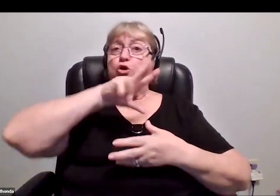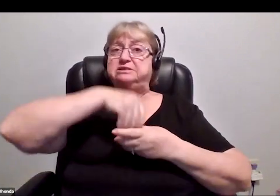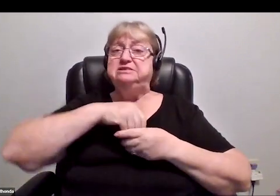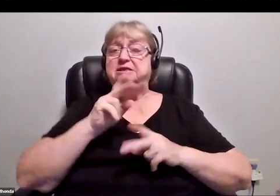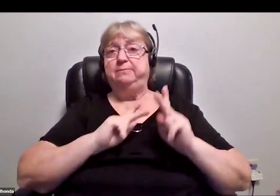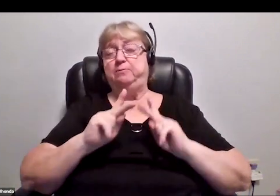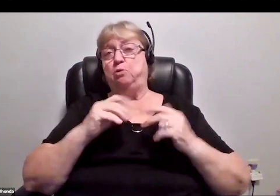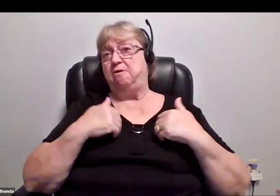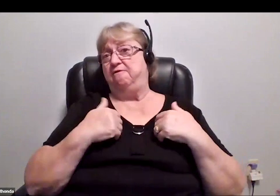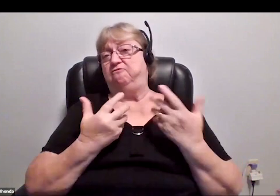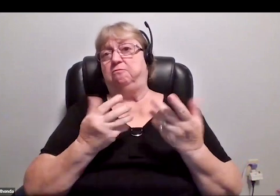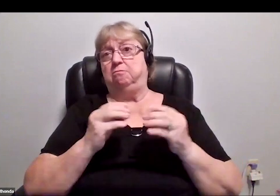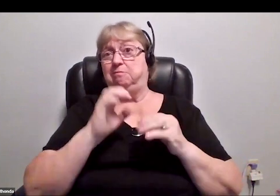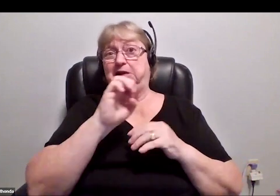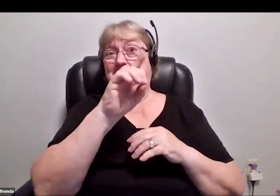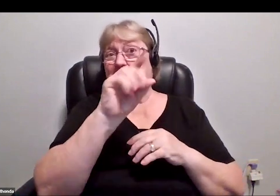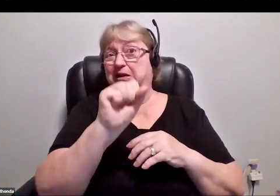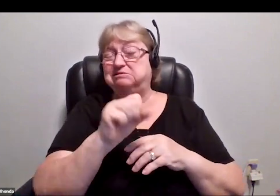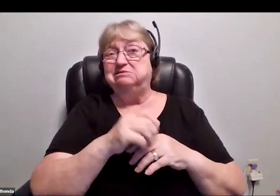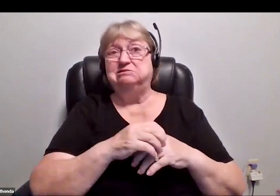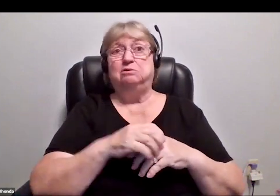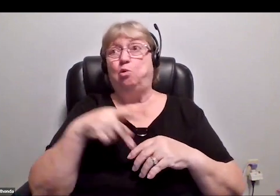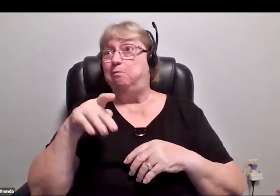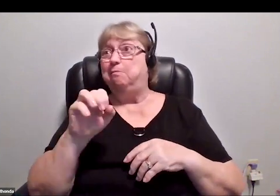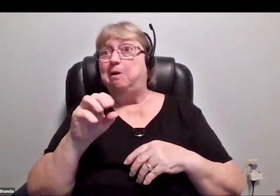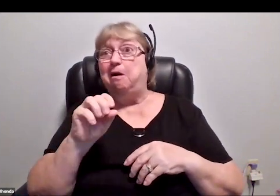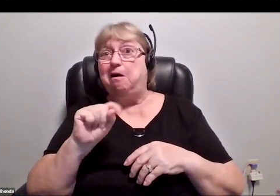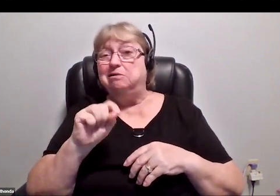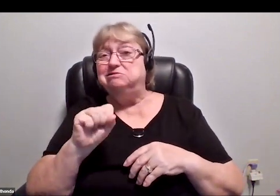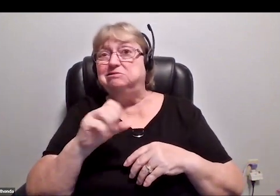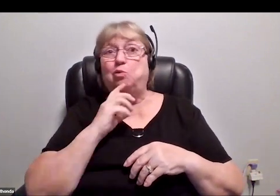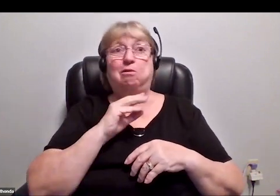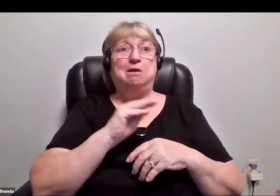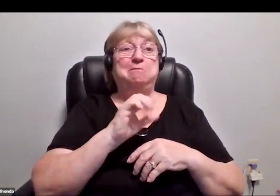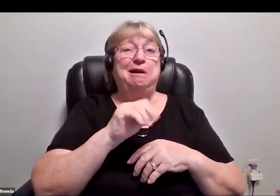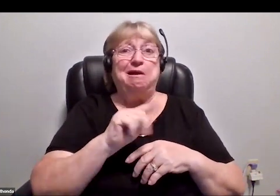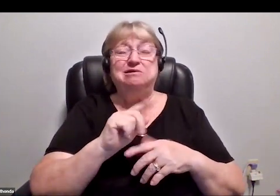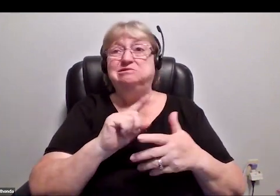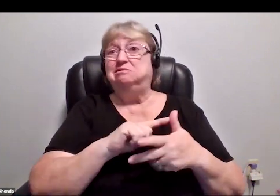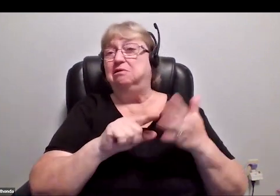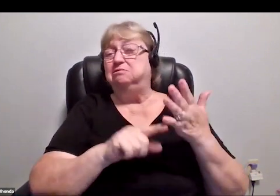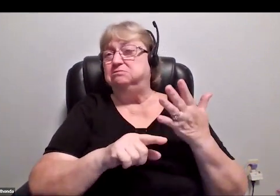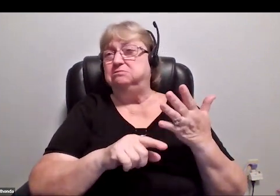to have EDS, PoTS, or MCAS, right? These disabilities sometimes cluster up,